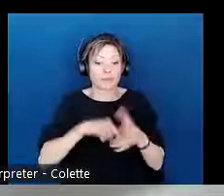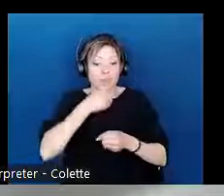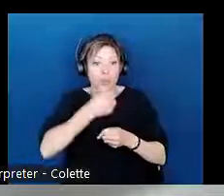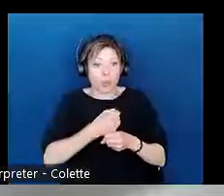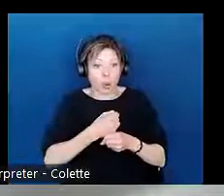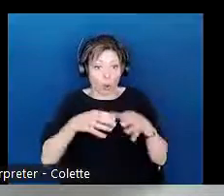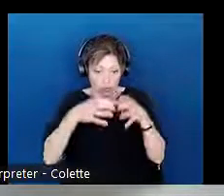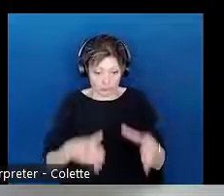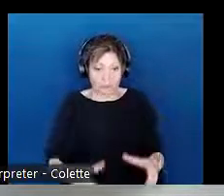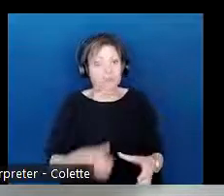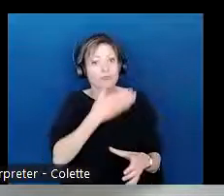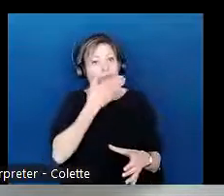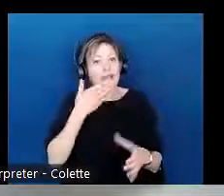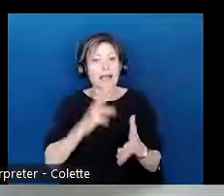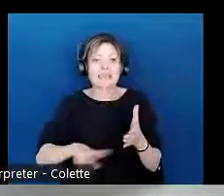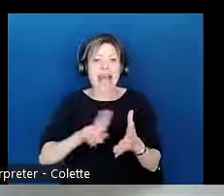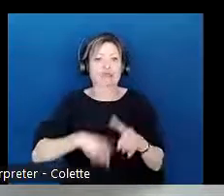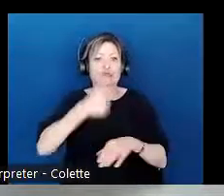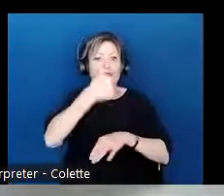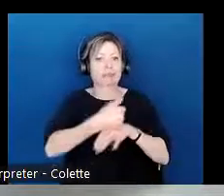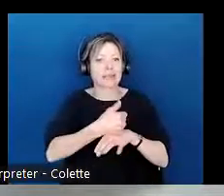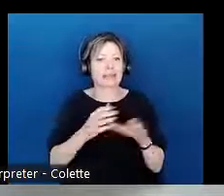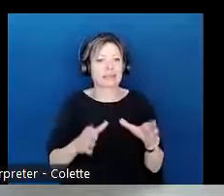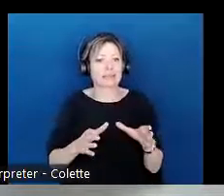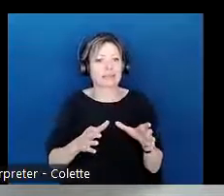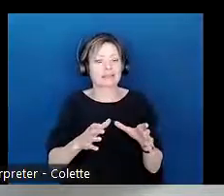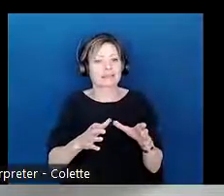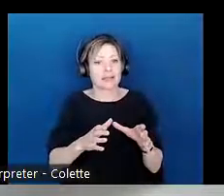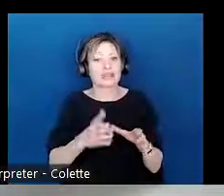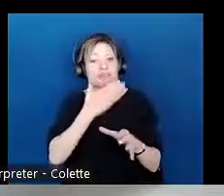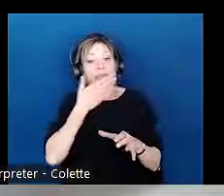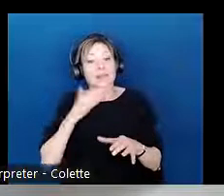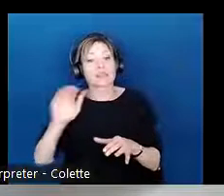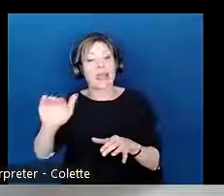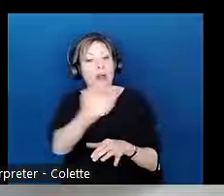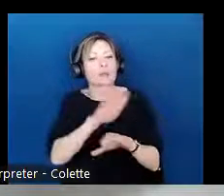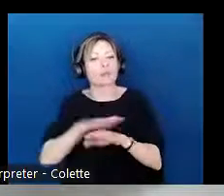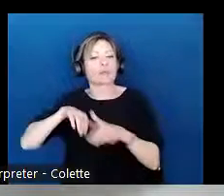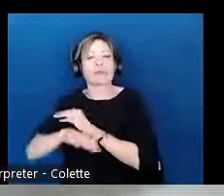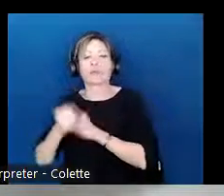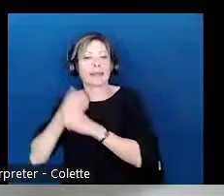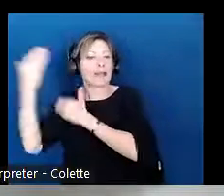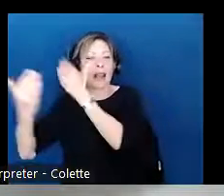it's nice seeing work like this outside of the gallery space so it's almost like you get that